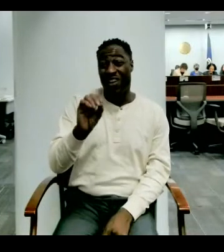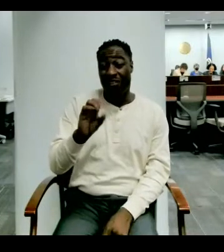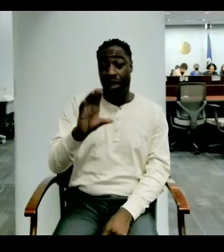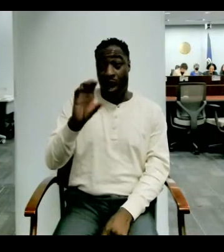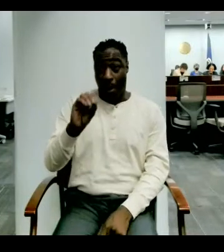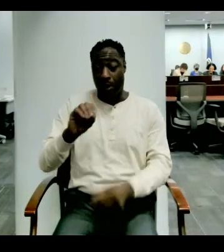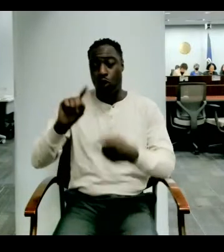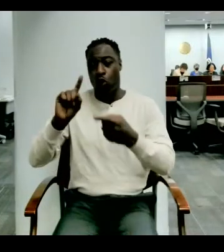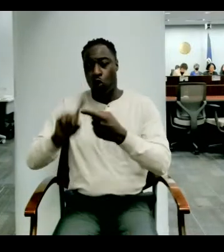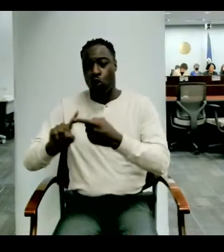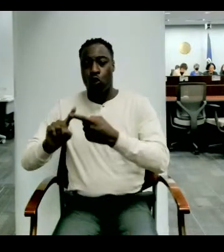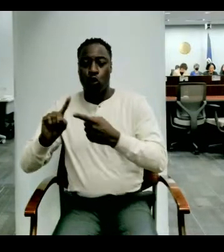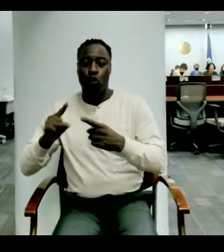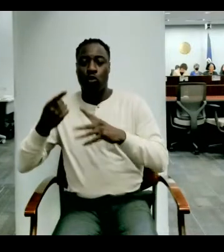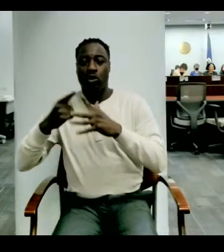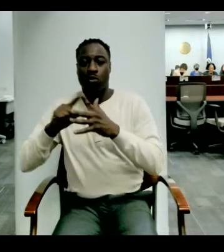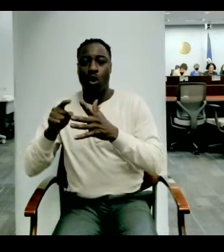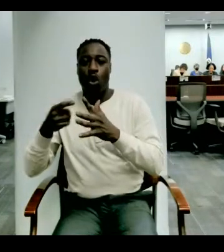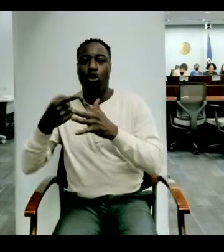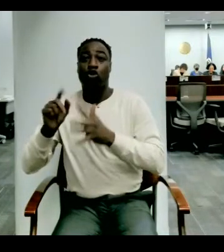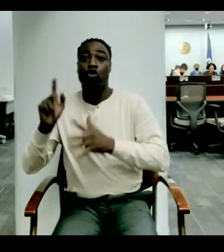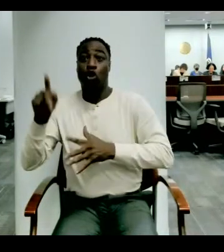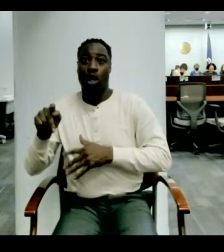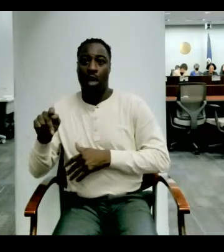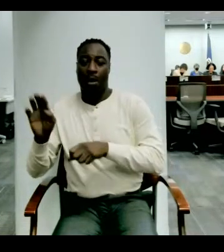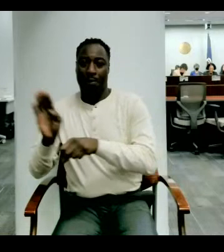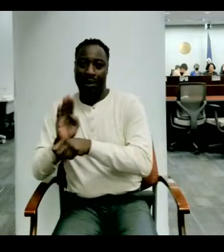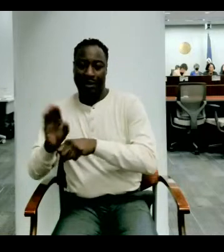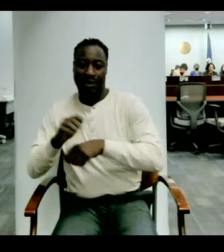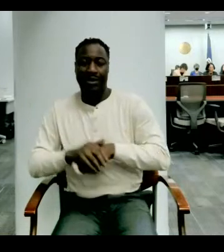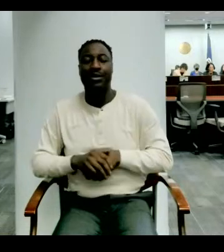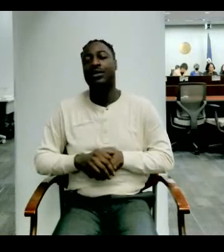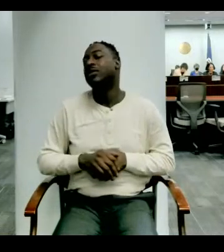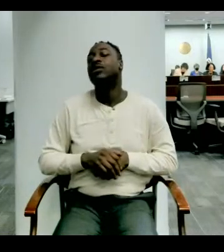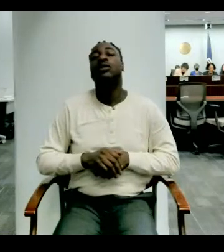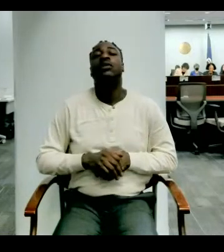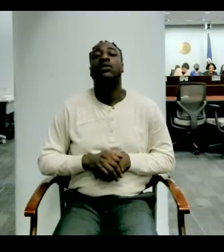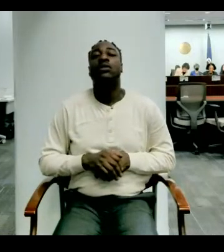Fortney is also EEOC founder and Co-Chair of the institute for workplace equality.